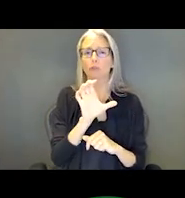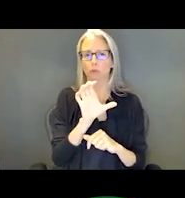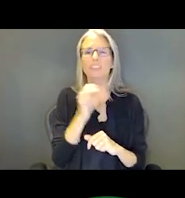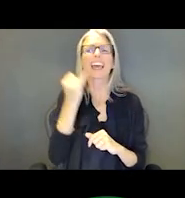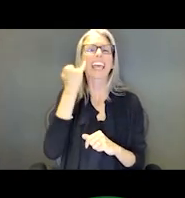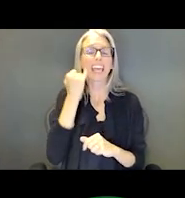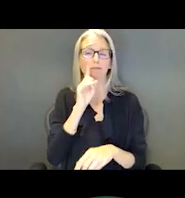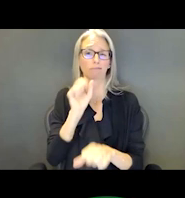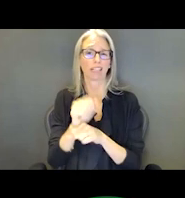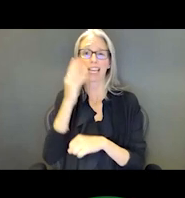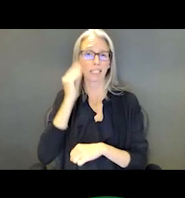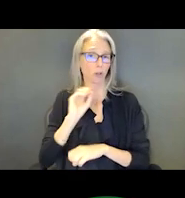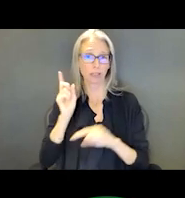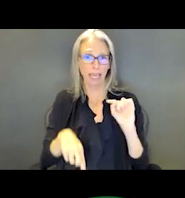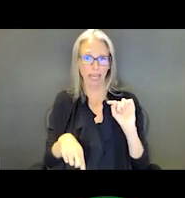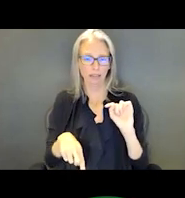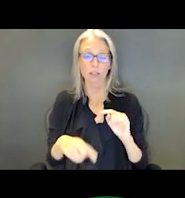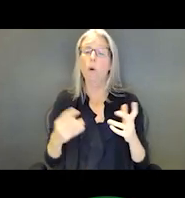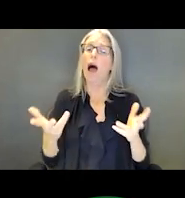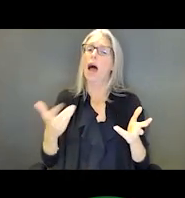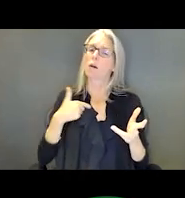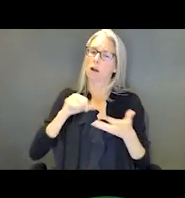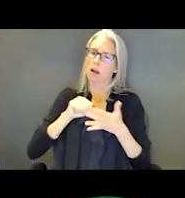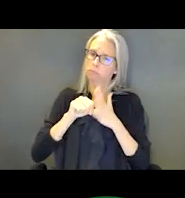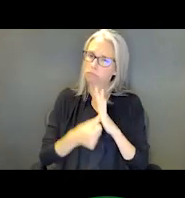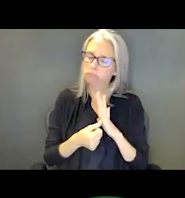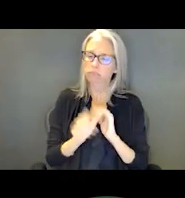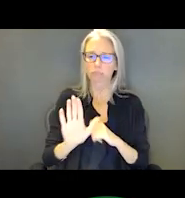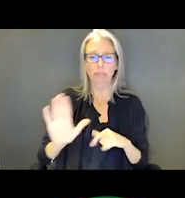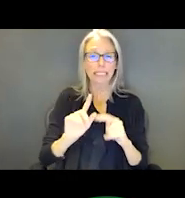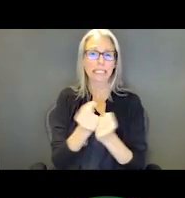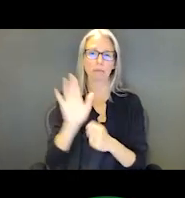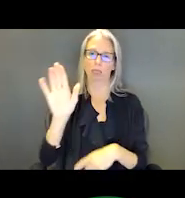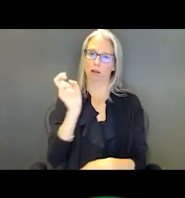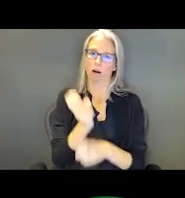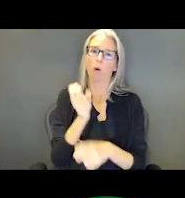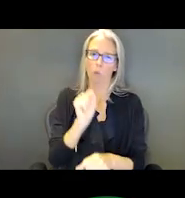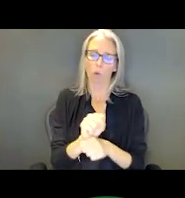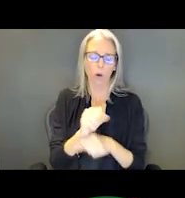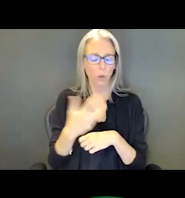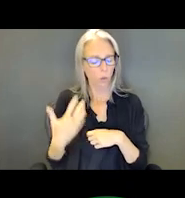And I hope that Each of us here at the conference can continue to share and learn from one another to create a more accessible outdoors.